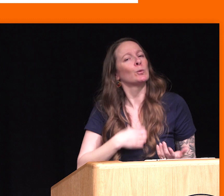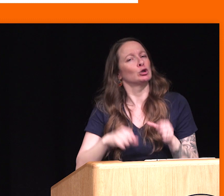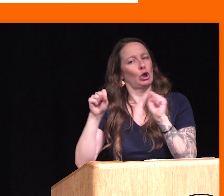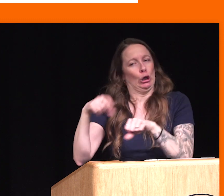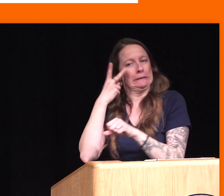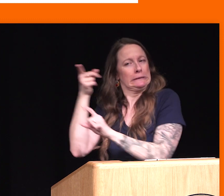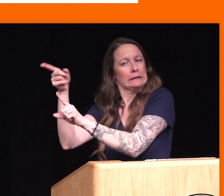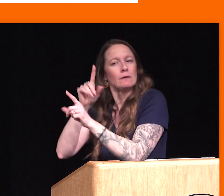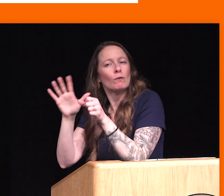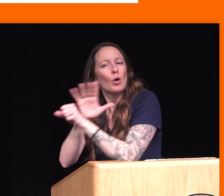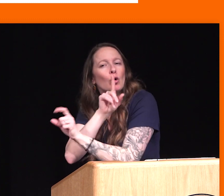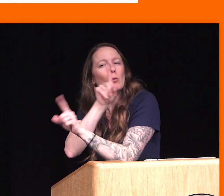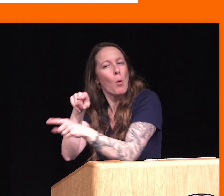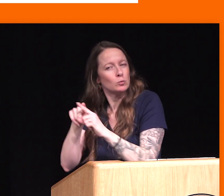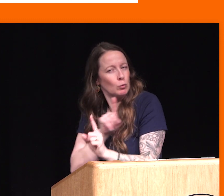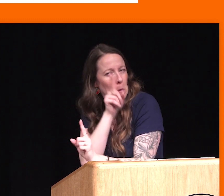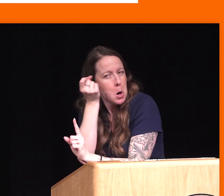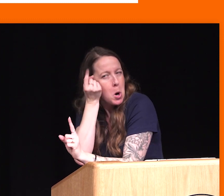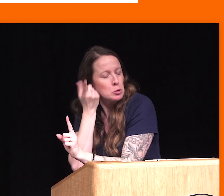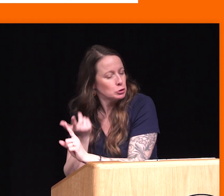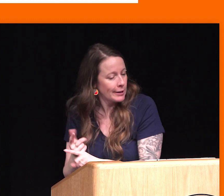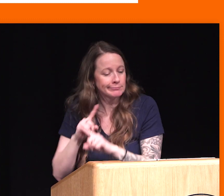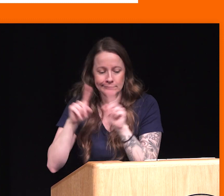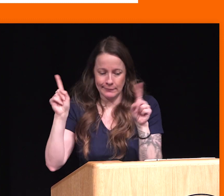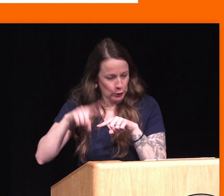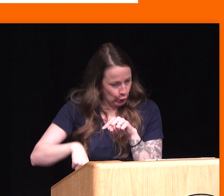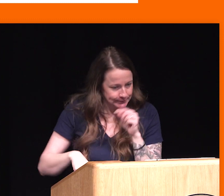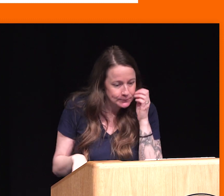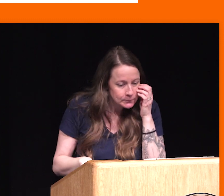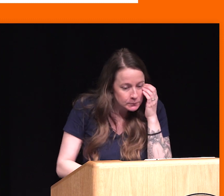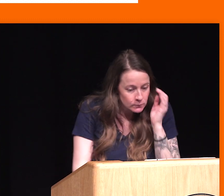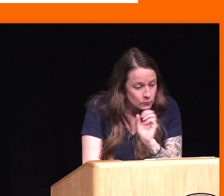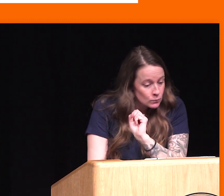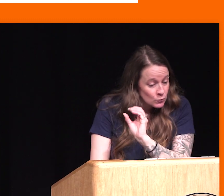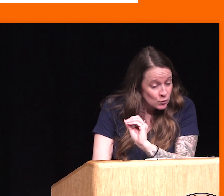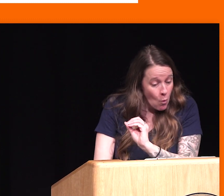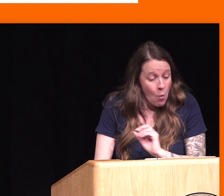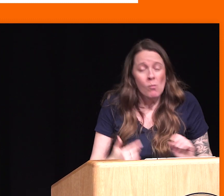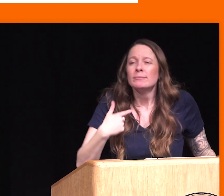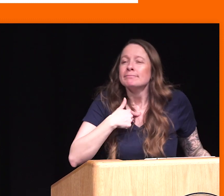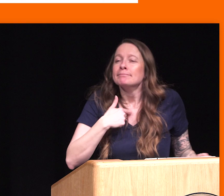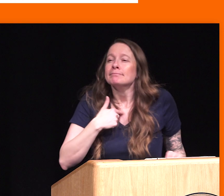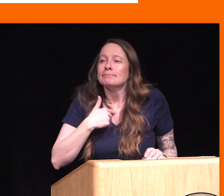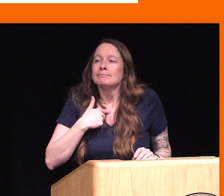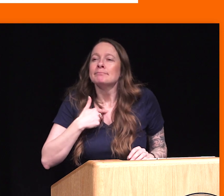And we didn't know exactly what was going on. And, again, it would have been very helpful to get that full report, but we never did.